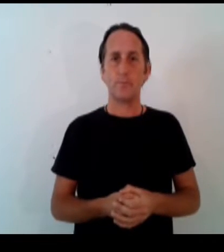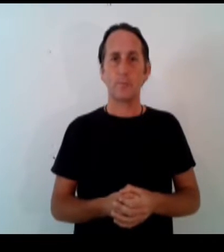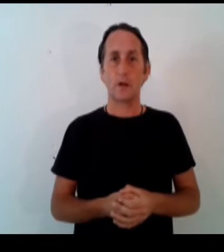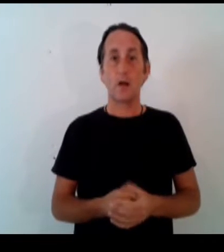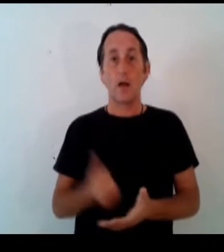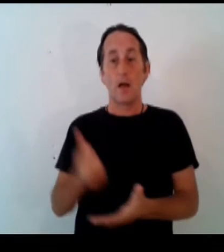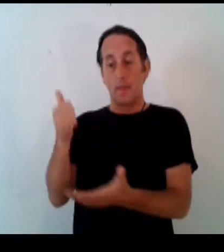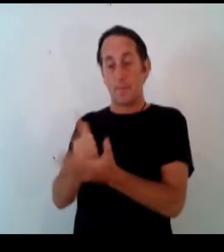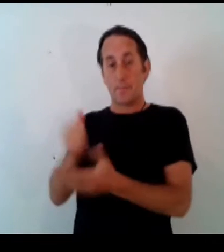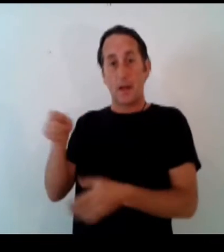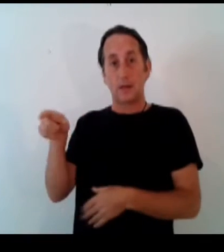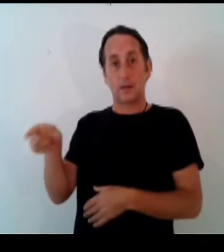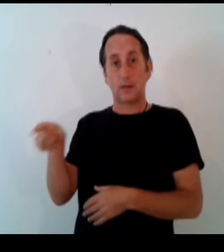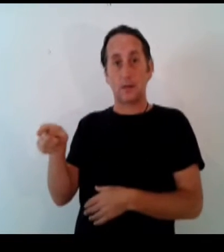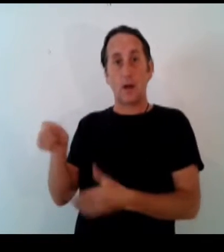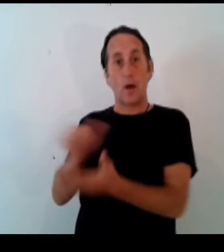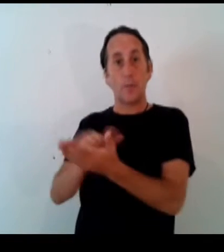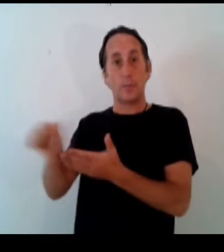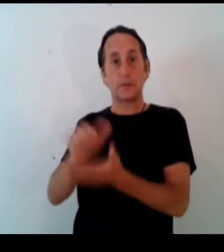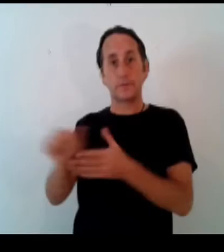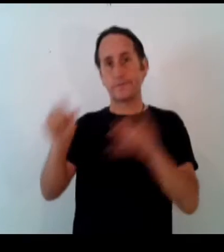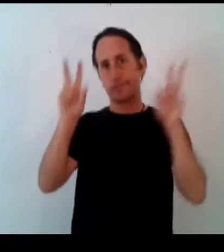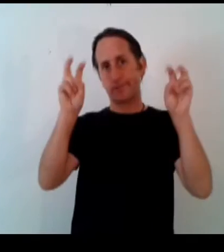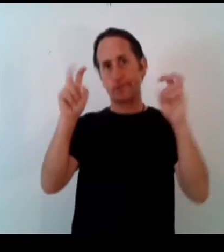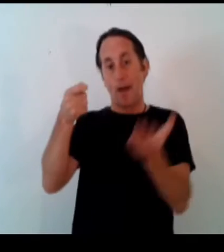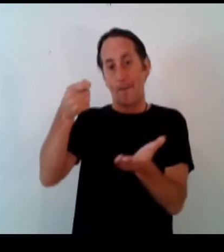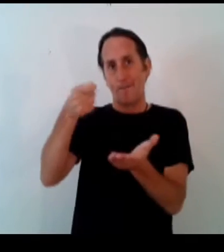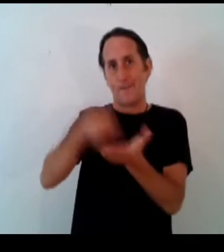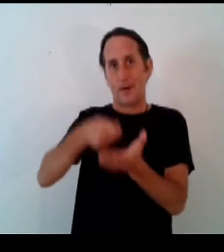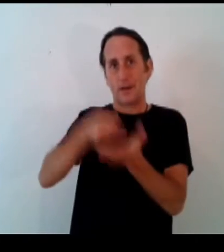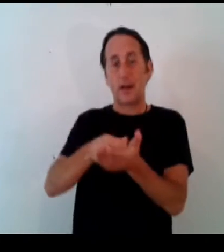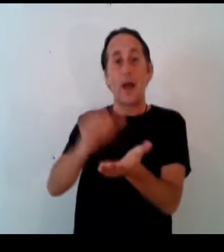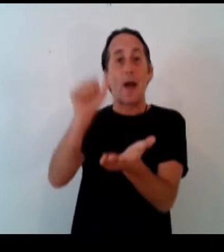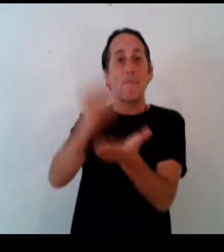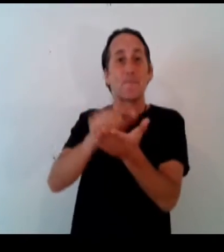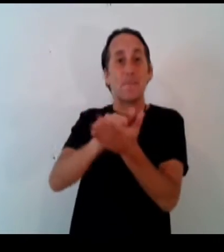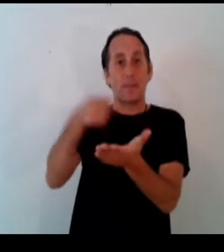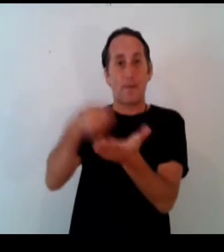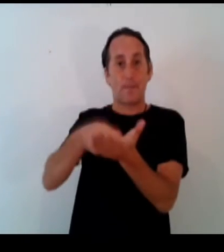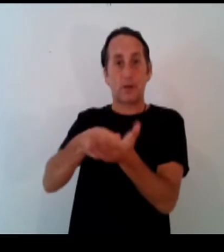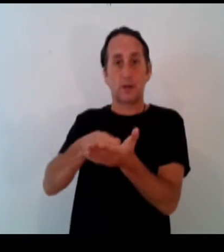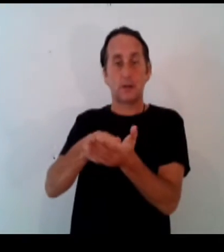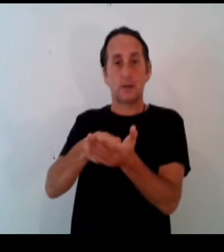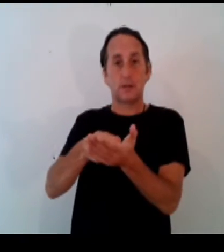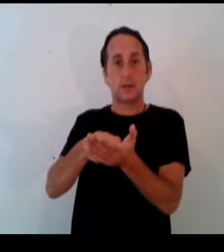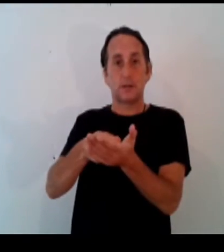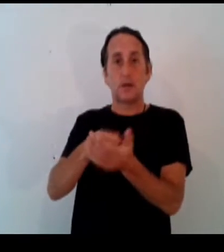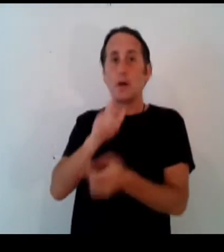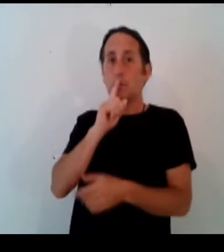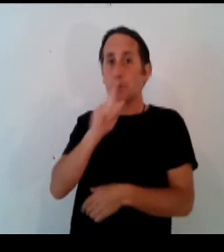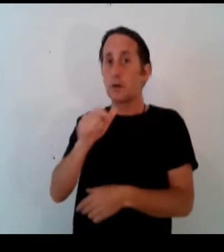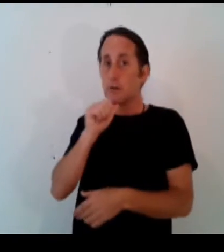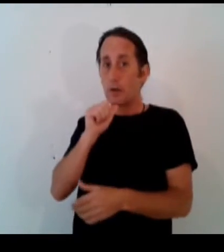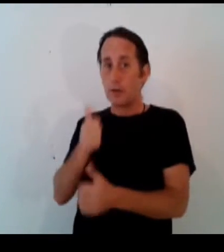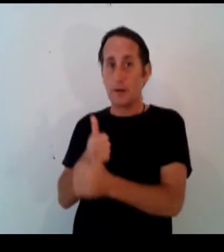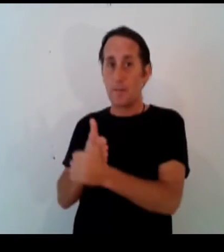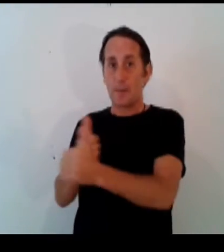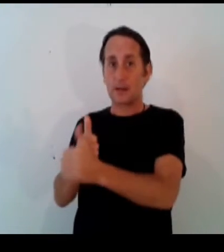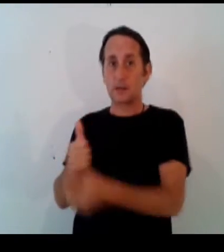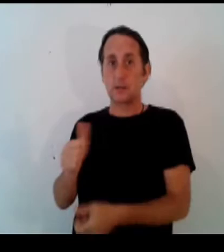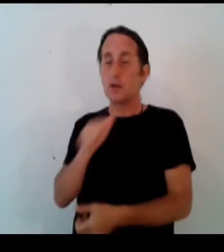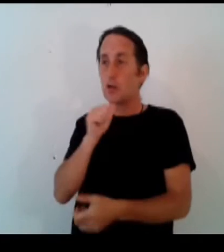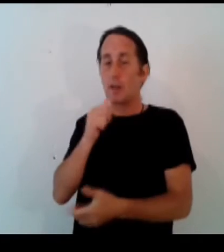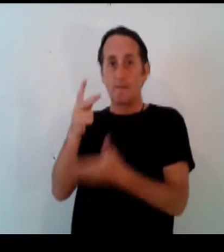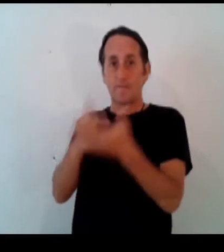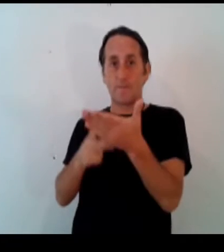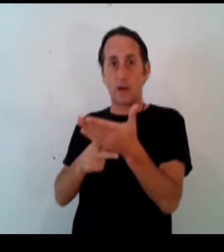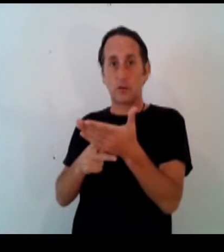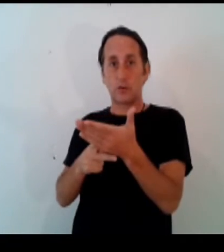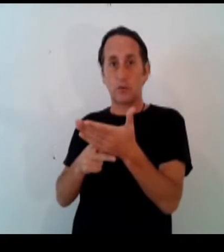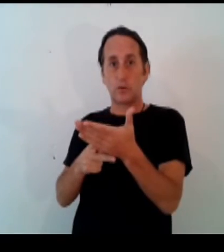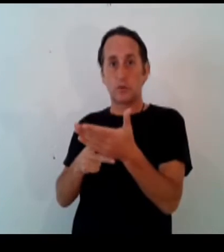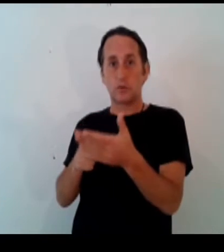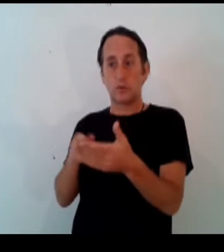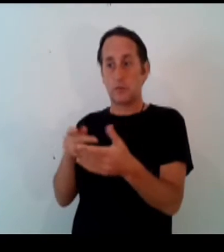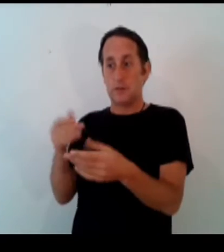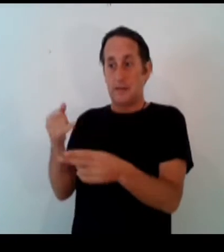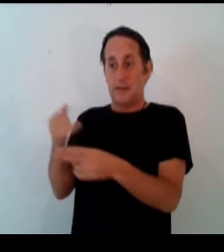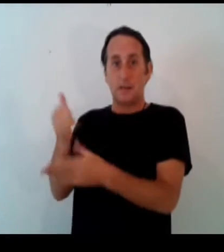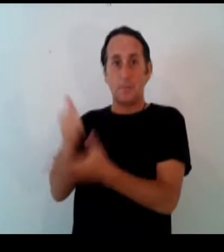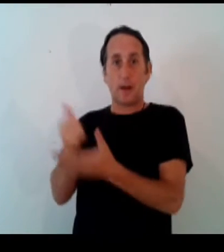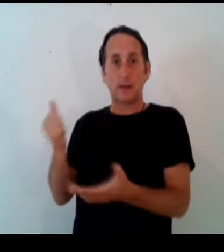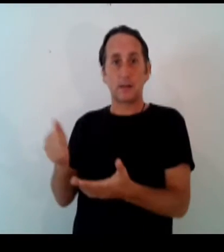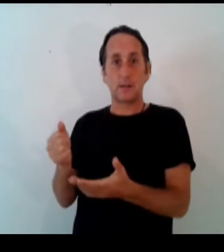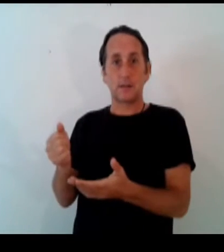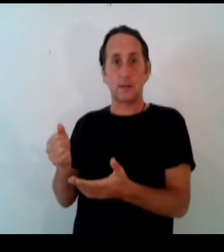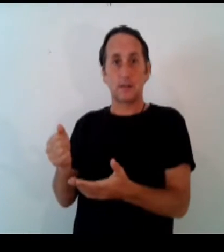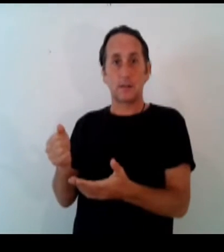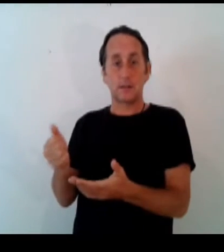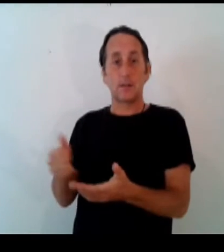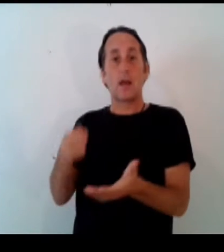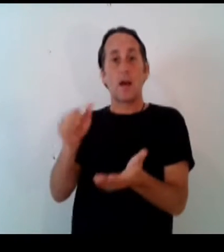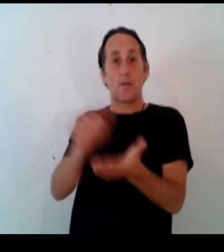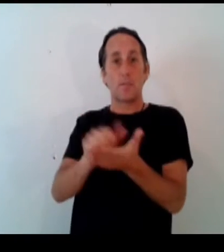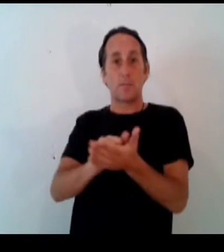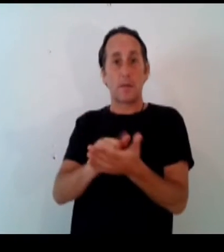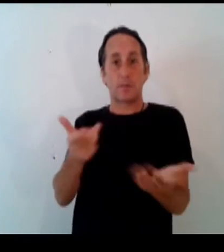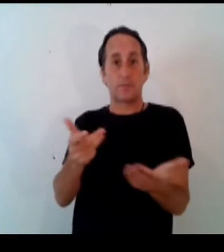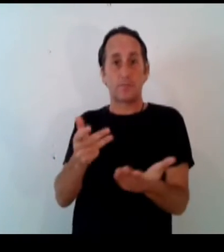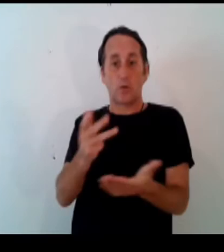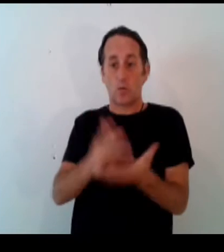Now the banks print out "money" paper "money" but it doesnt have anything to back it it doesnt reflect the value of anything the bank owns or holds